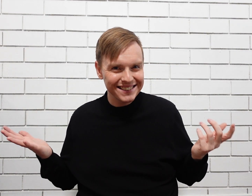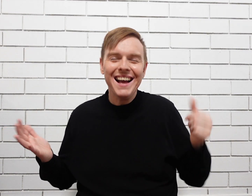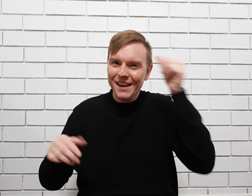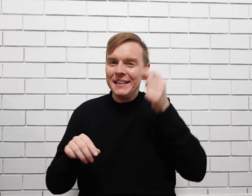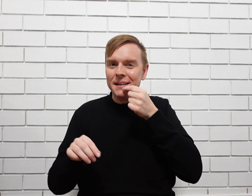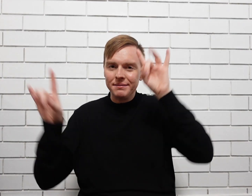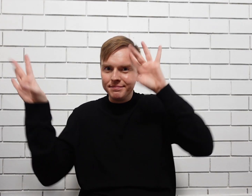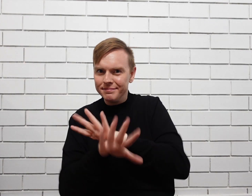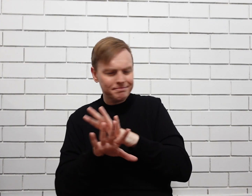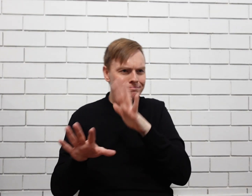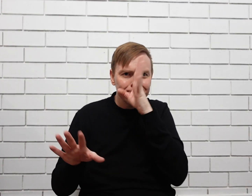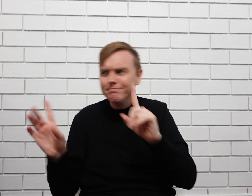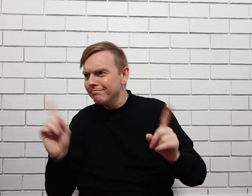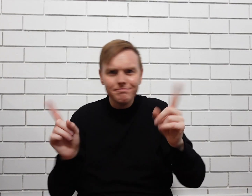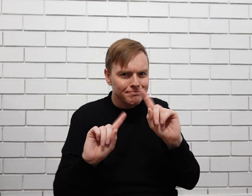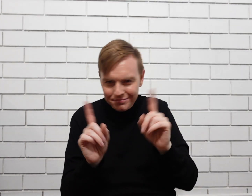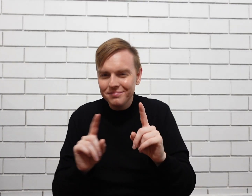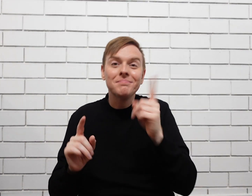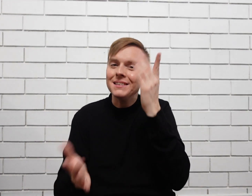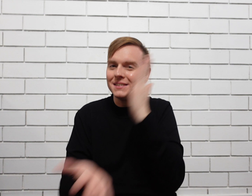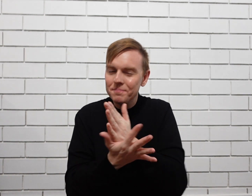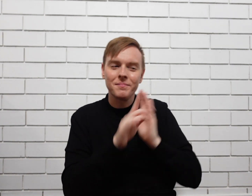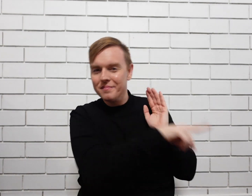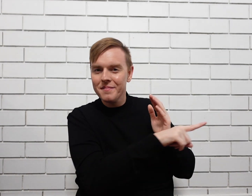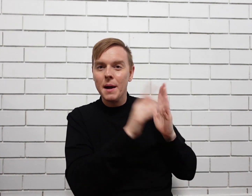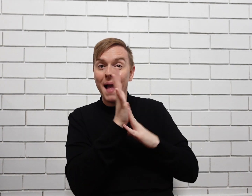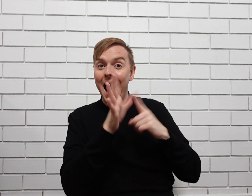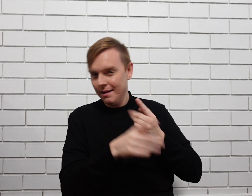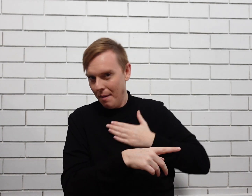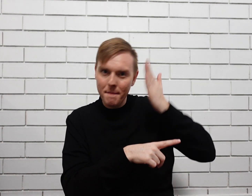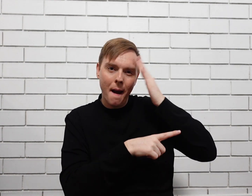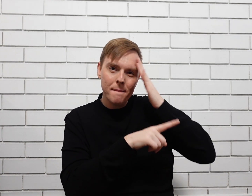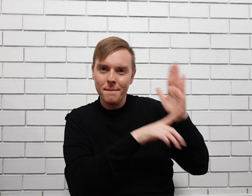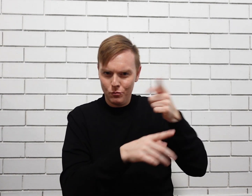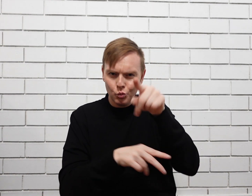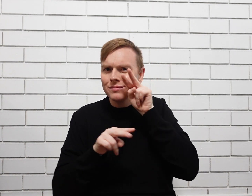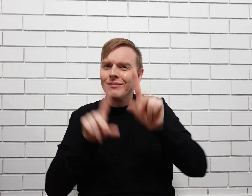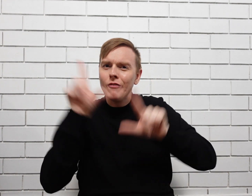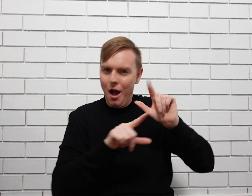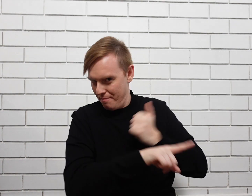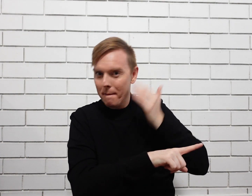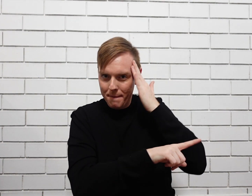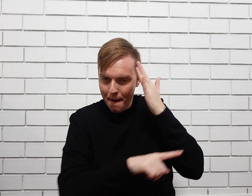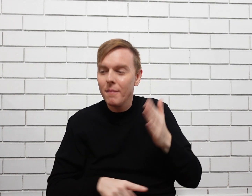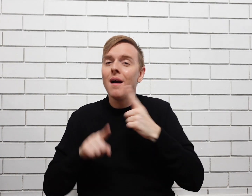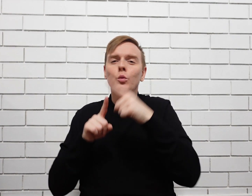I know you guys may be confused but my Ma who you've seen in my vlogs, she is my biological Mum.